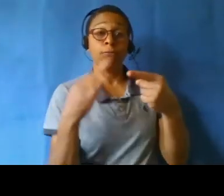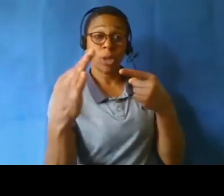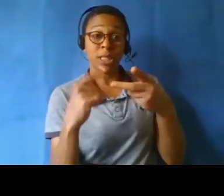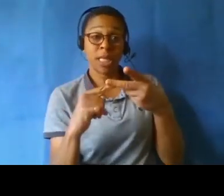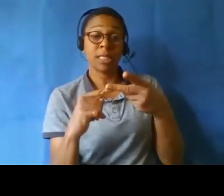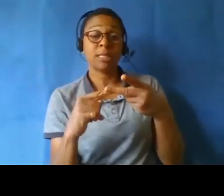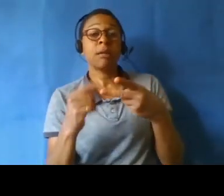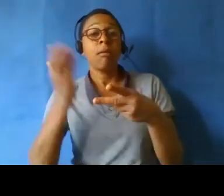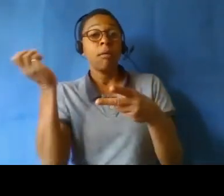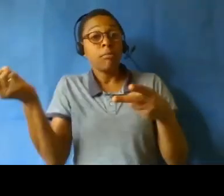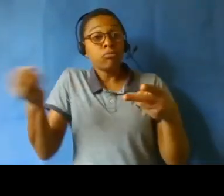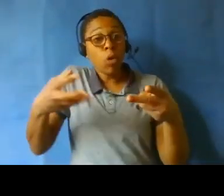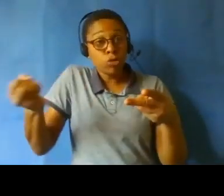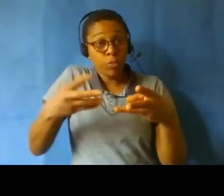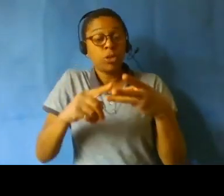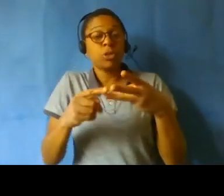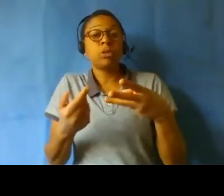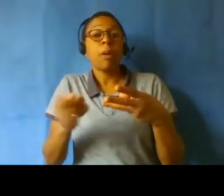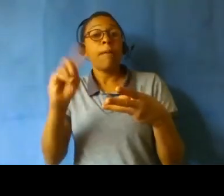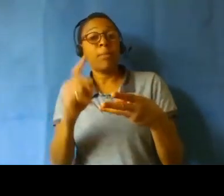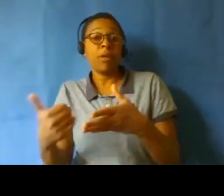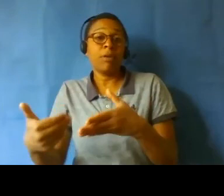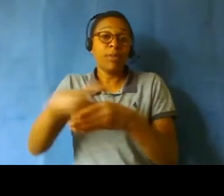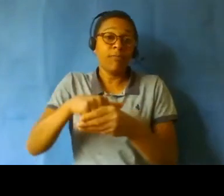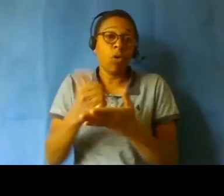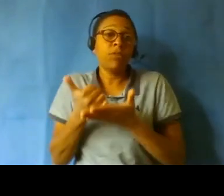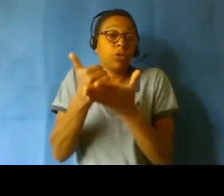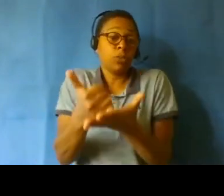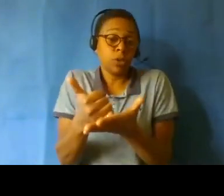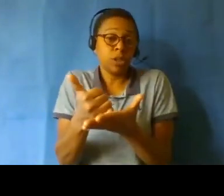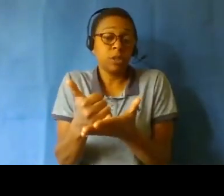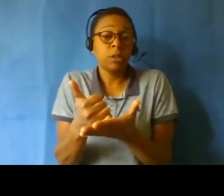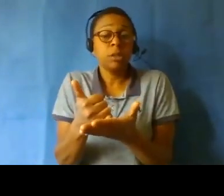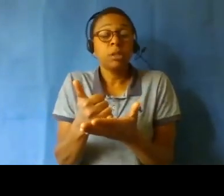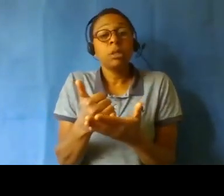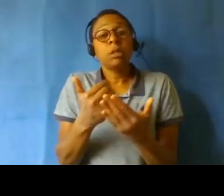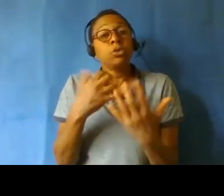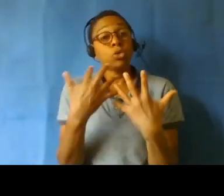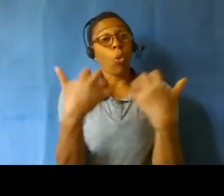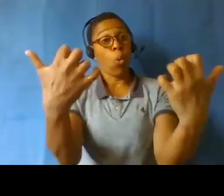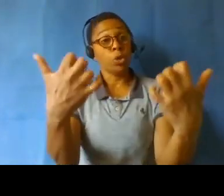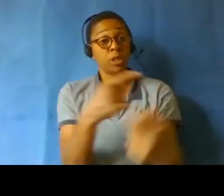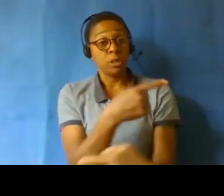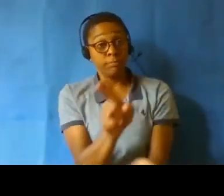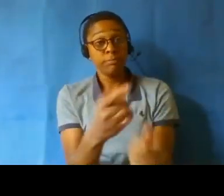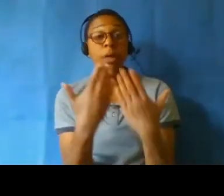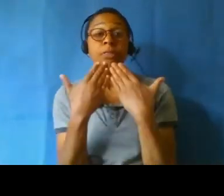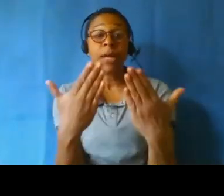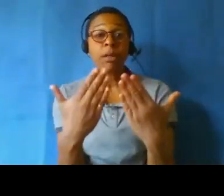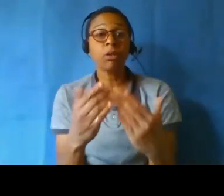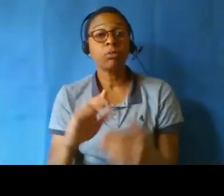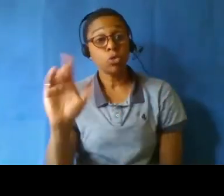would not have happened to the audience thank you to all goodbye